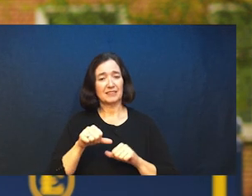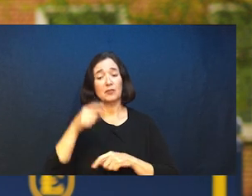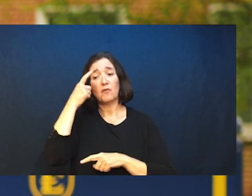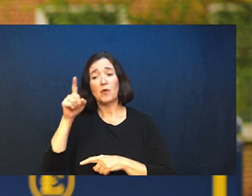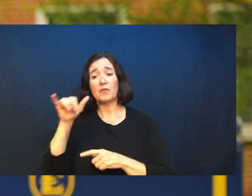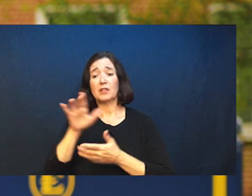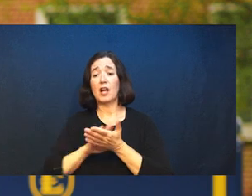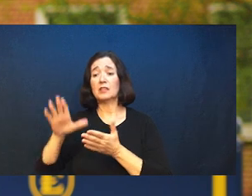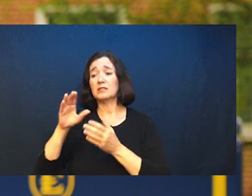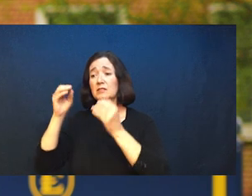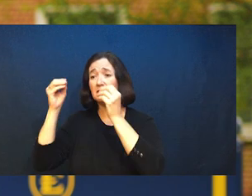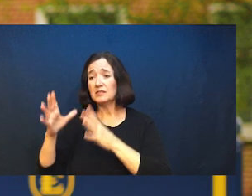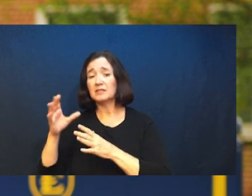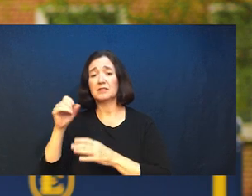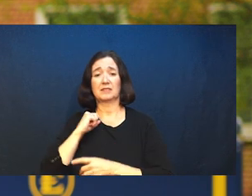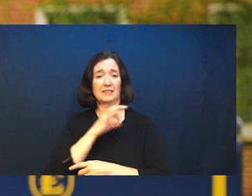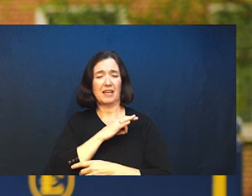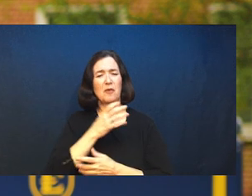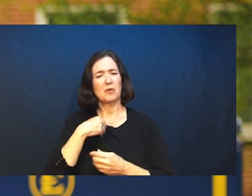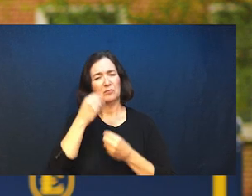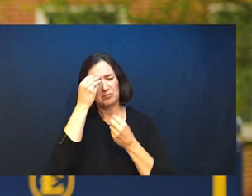I extend congratulations and best wishes to the Class of 2020.